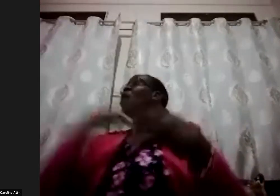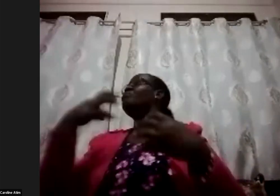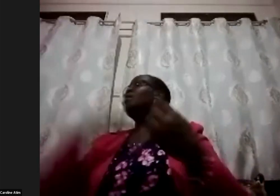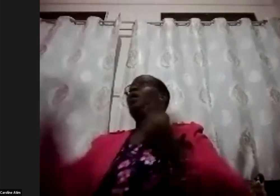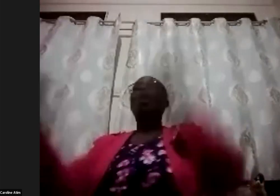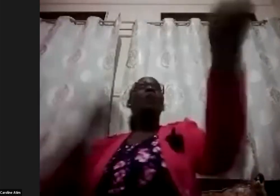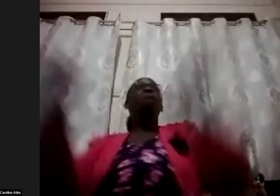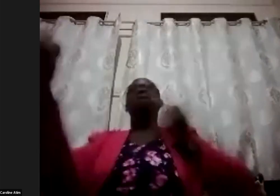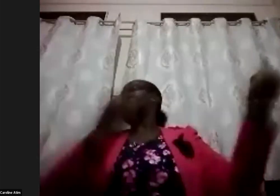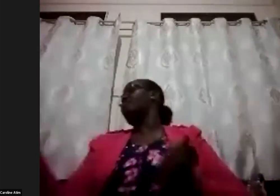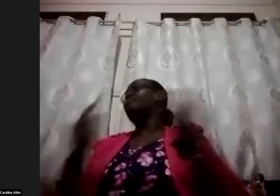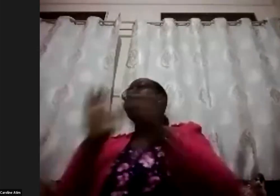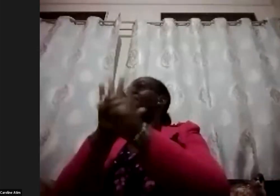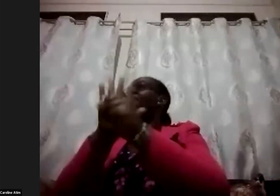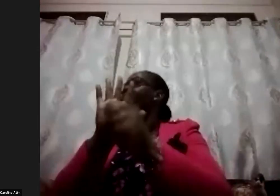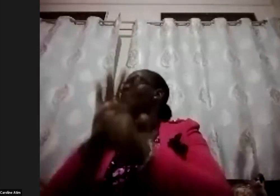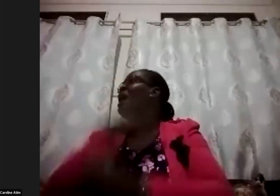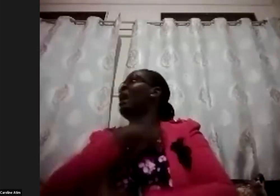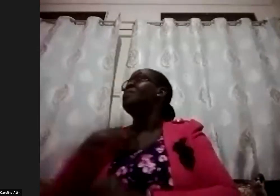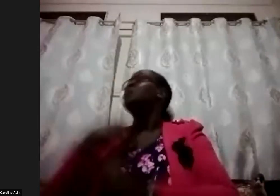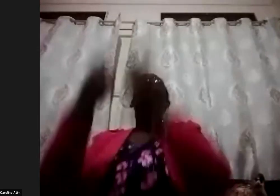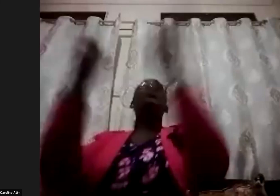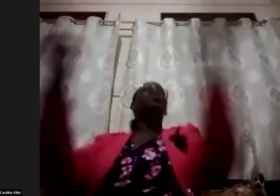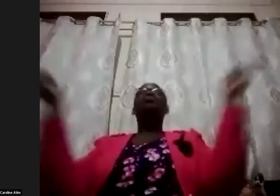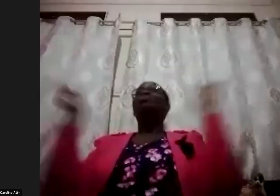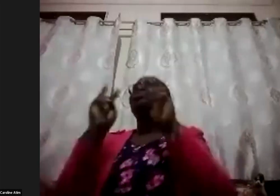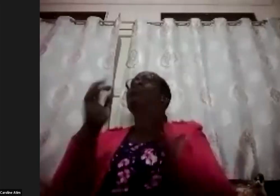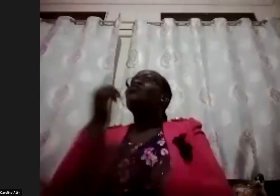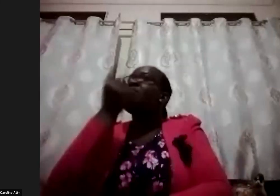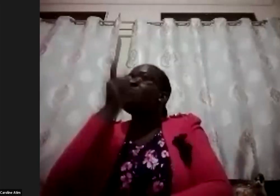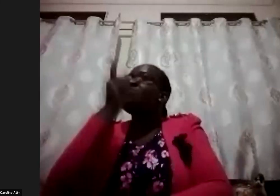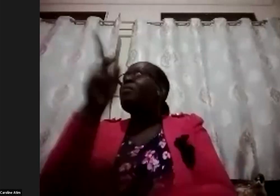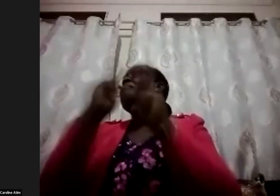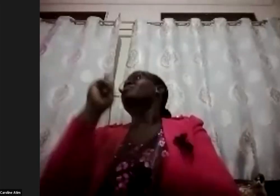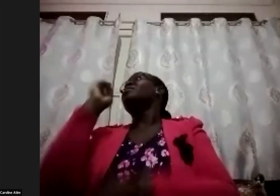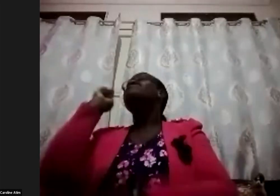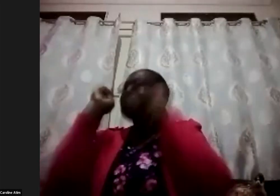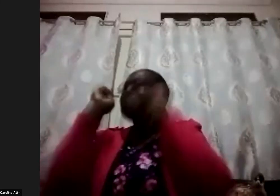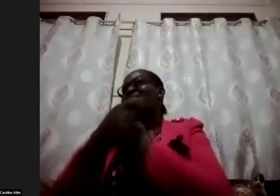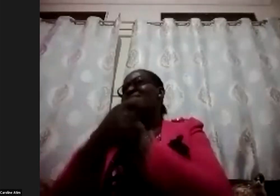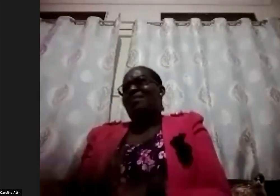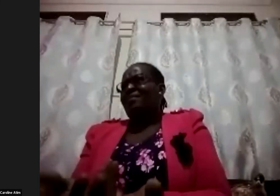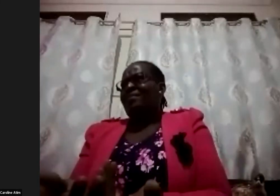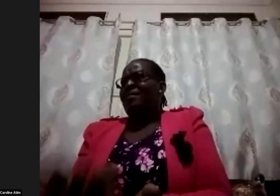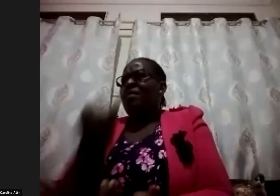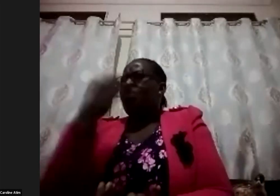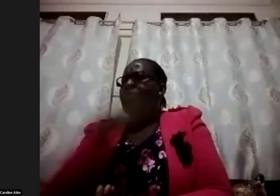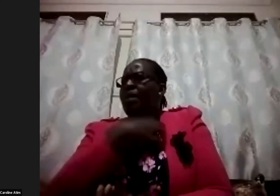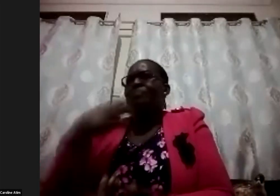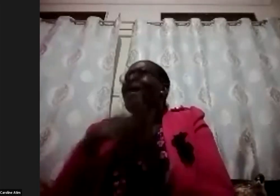army people would come. And they come and surround us and tell us, you people are pretending.